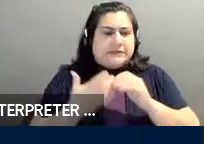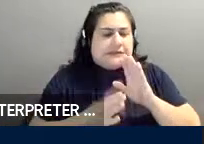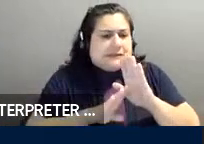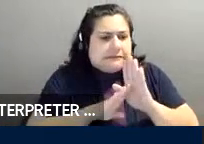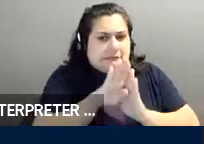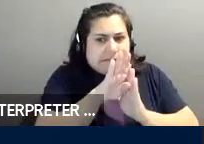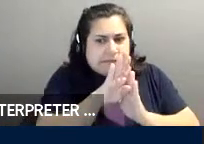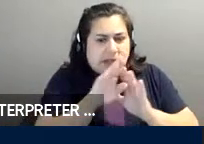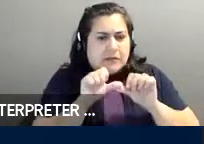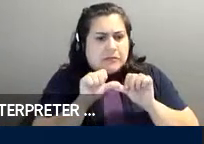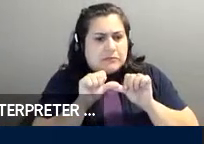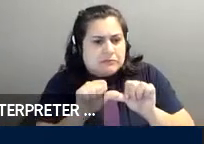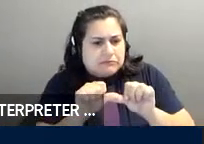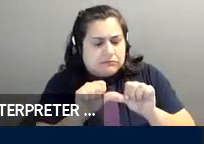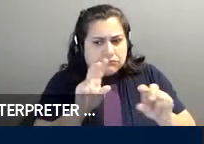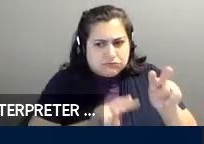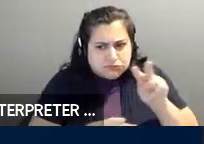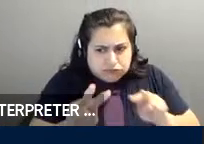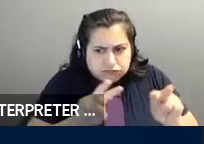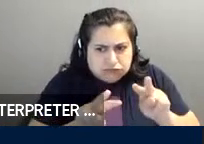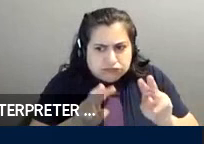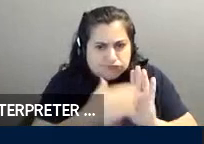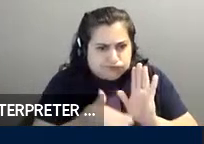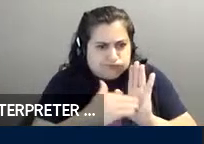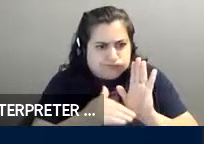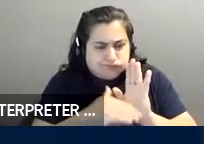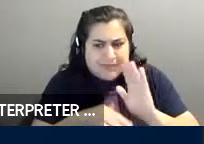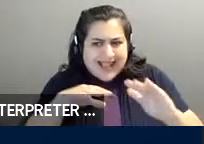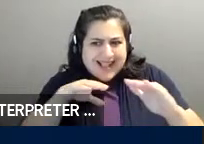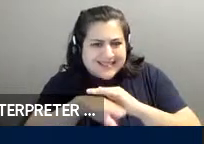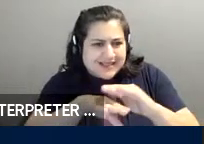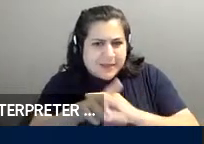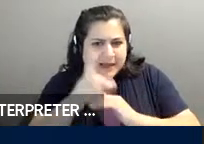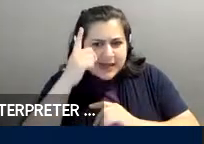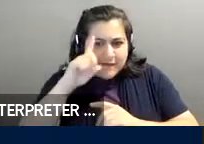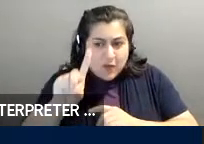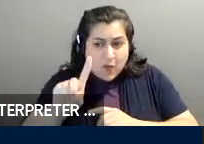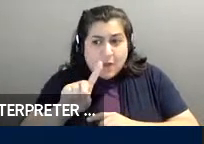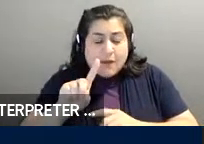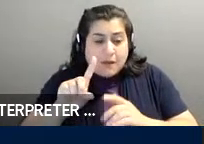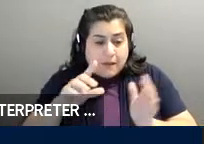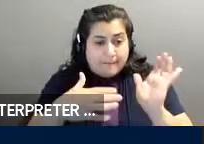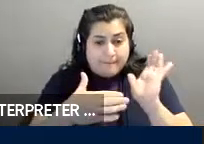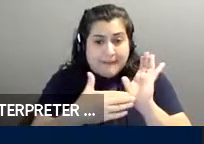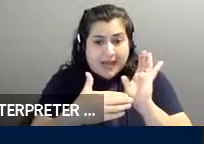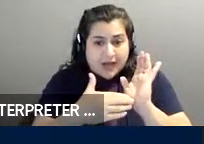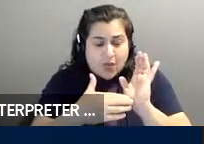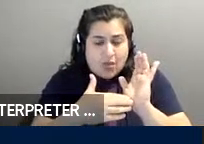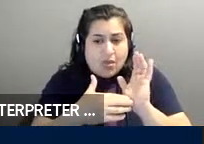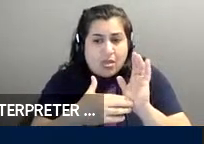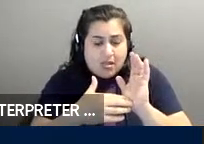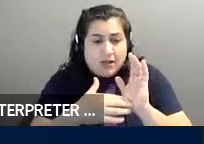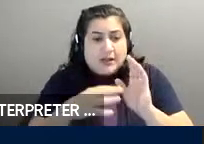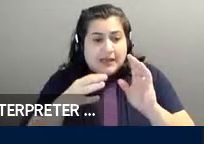diagnostic equipment. Now when we talk about medical diagnostic equipment, it's equipment that's used by healthcare